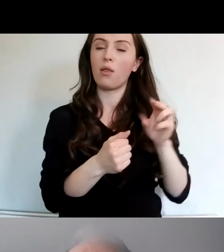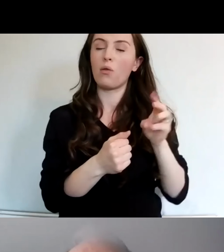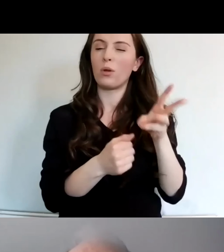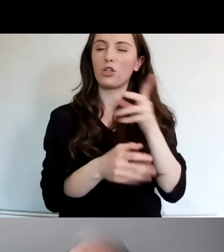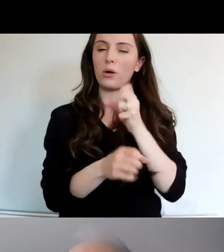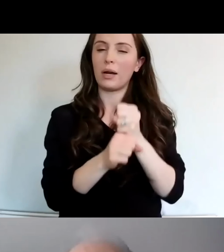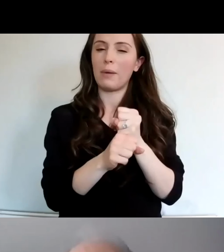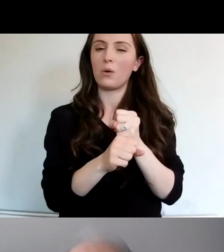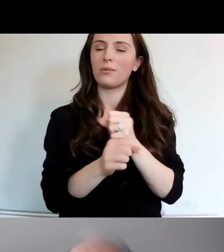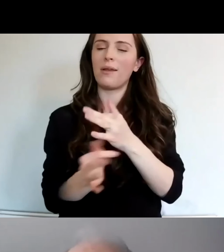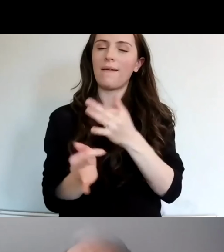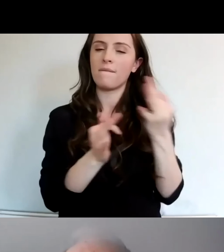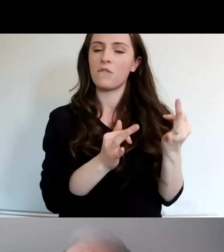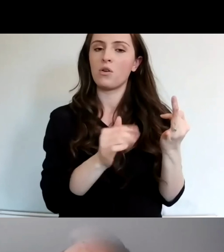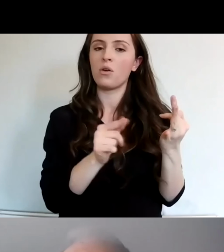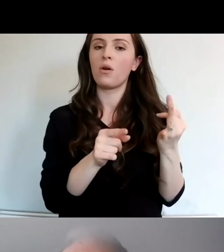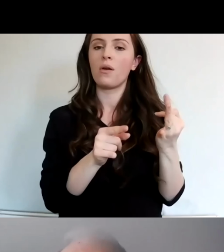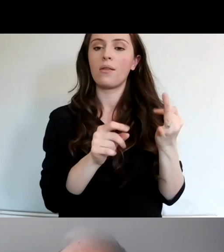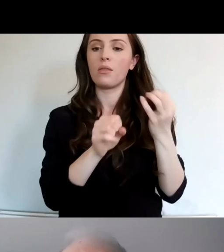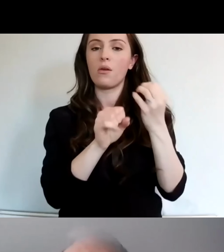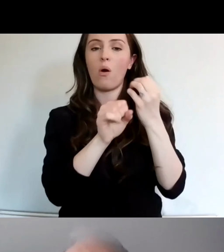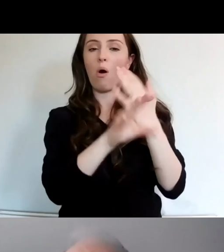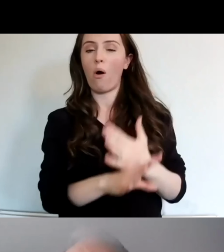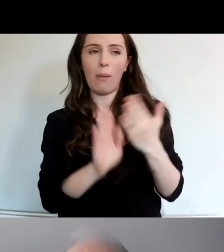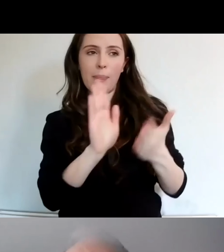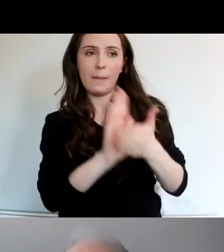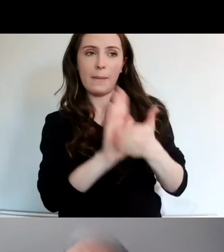The whole building approach, so the physical access...